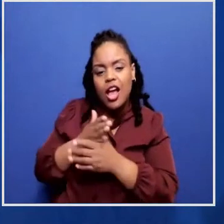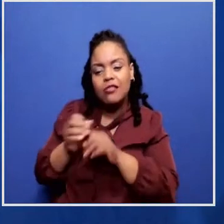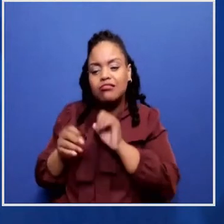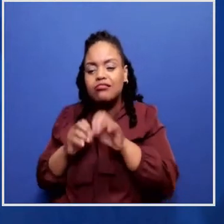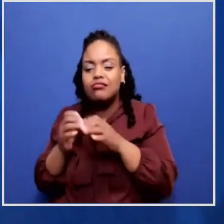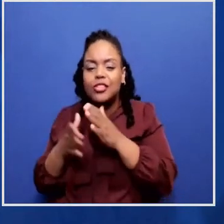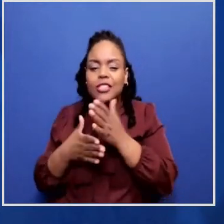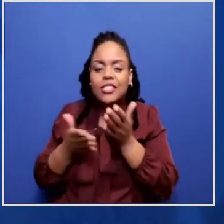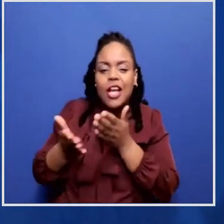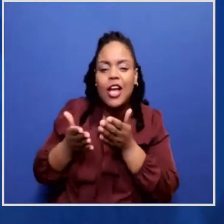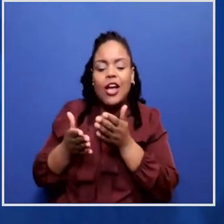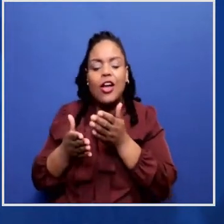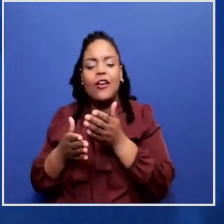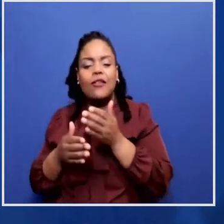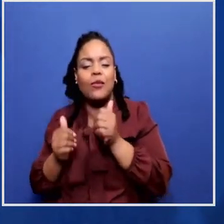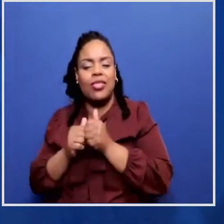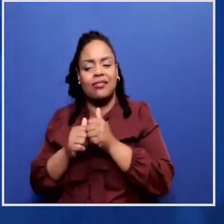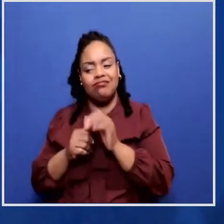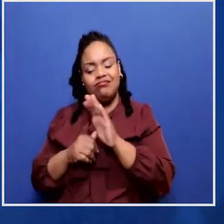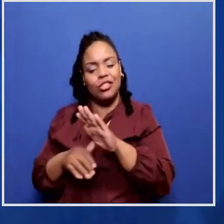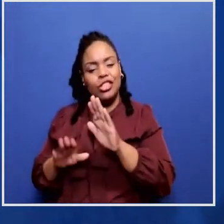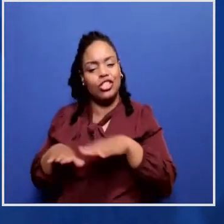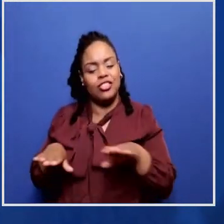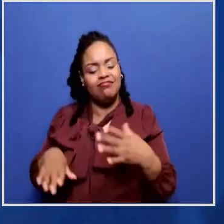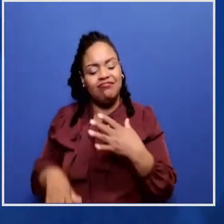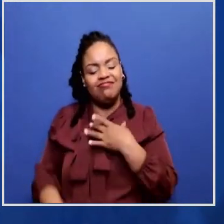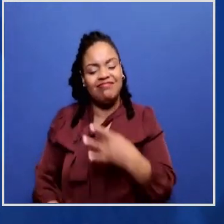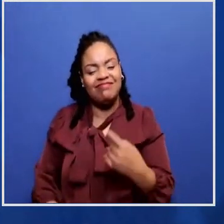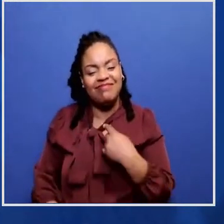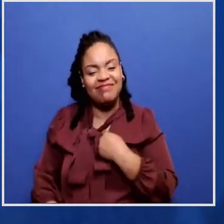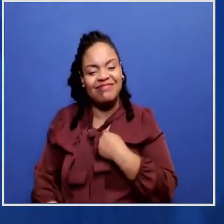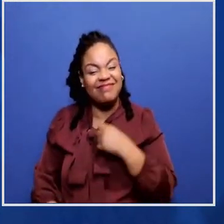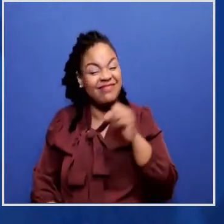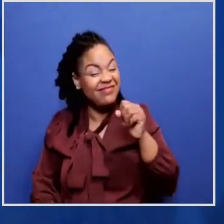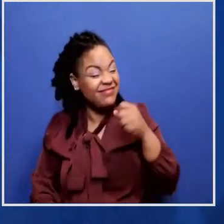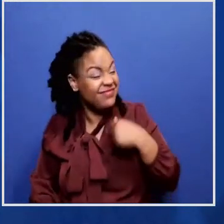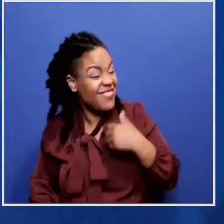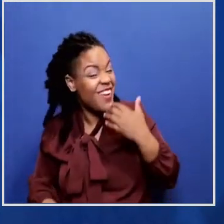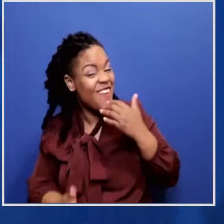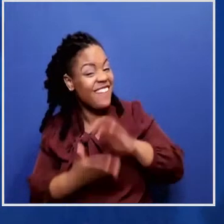LOVE OF COUNTRY, SHARE THEIR LOVE OF SERVICE WITH THEIR